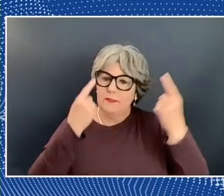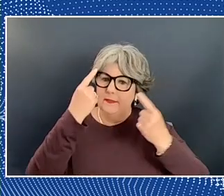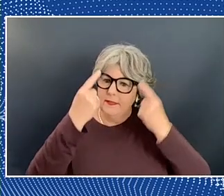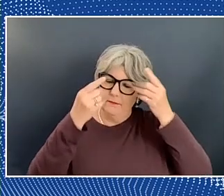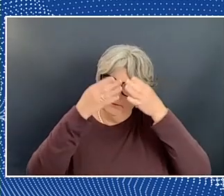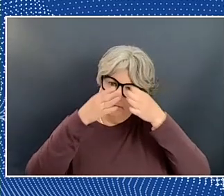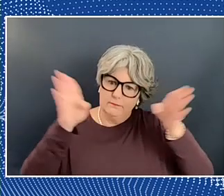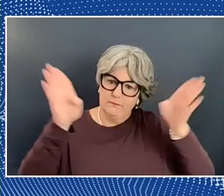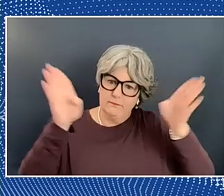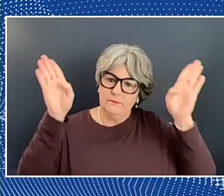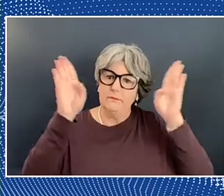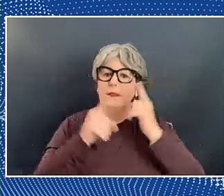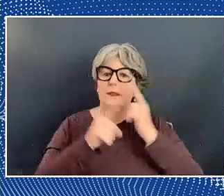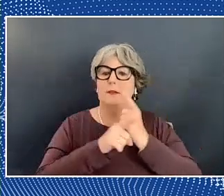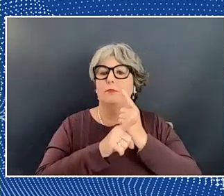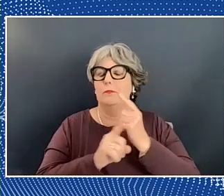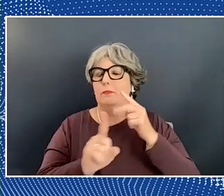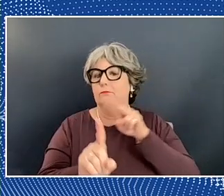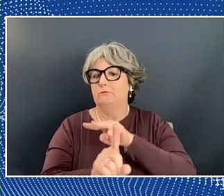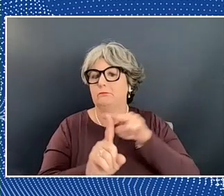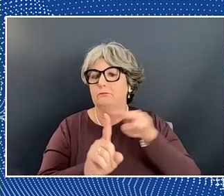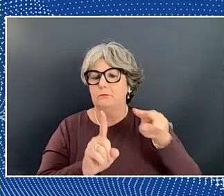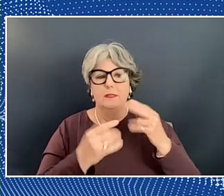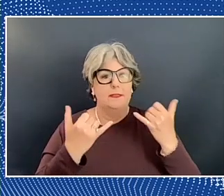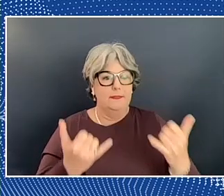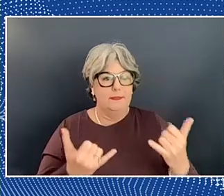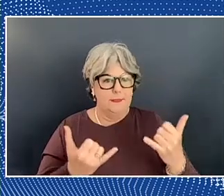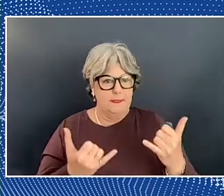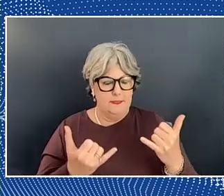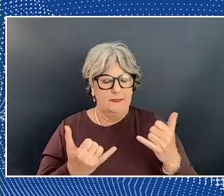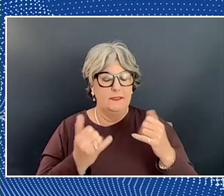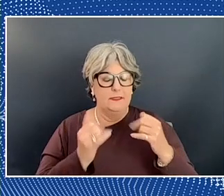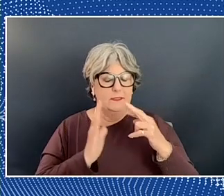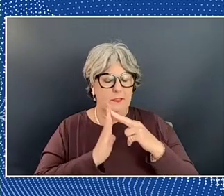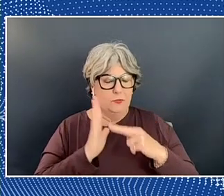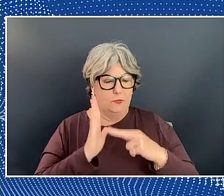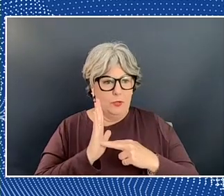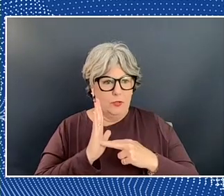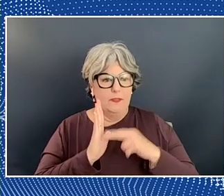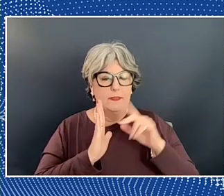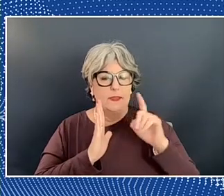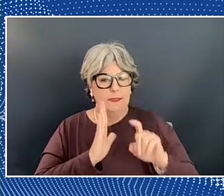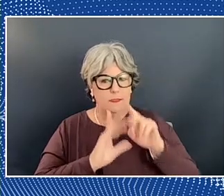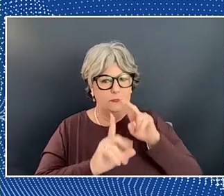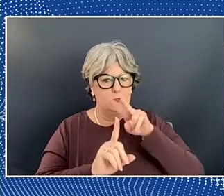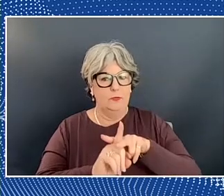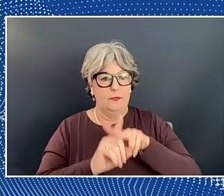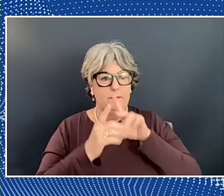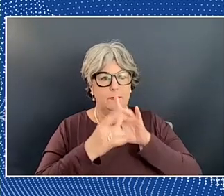lens. This is the part of this regulatory process that needs to be applicable in the future consistently.